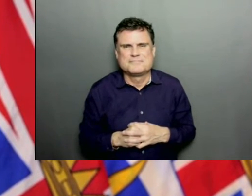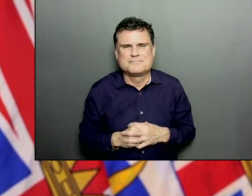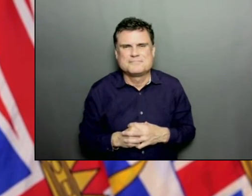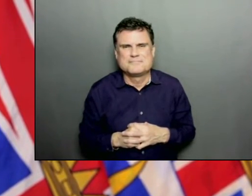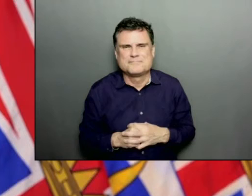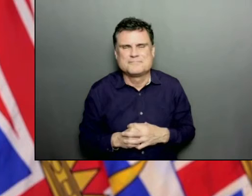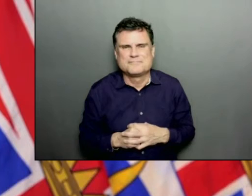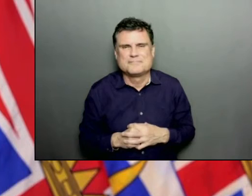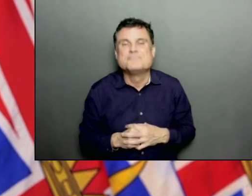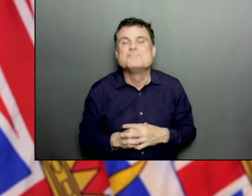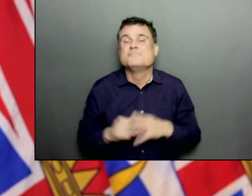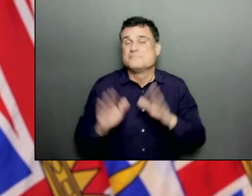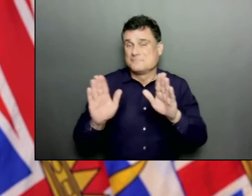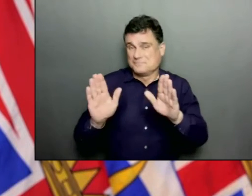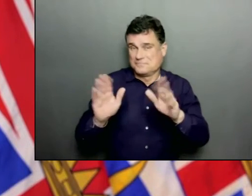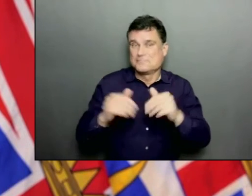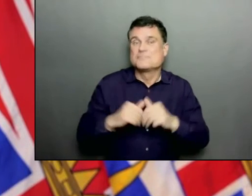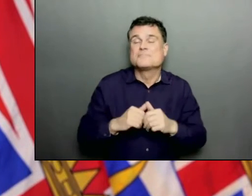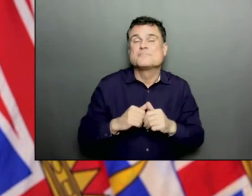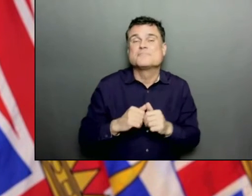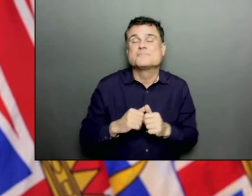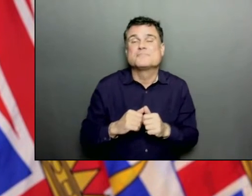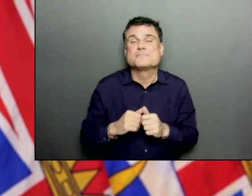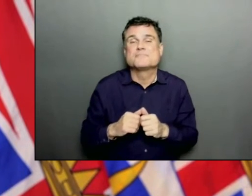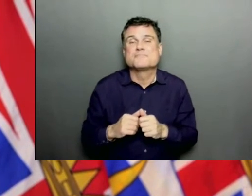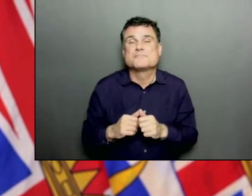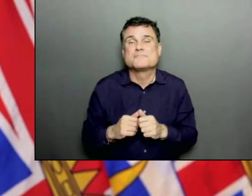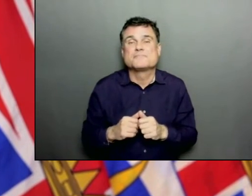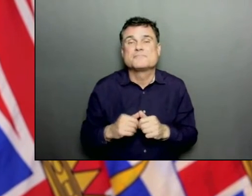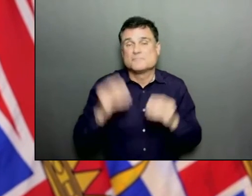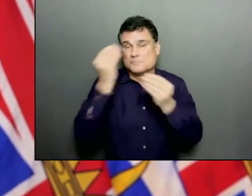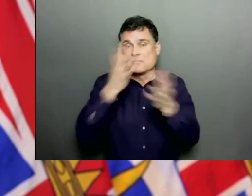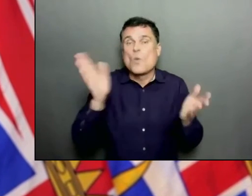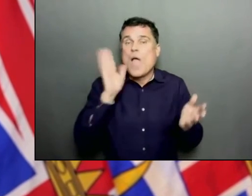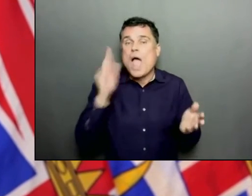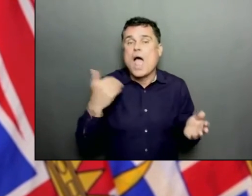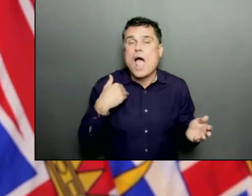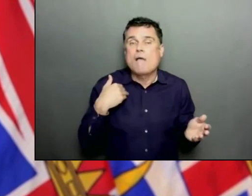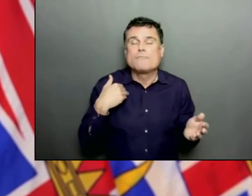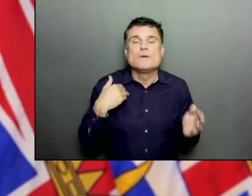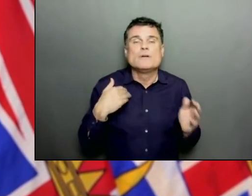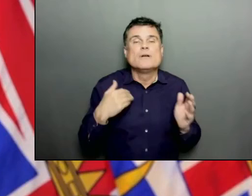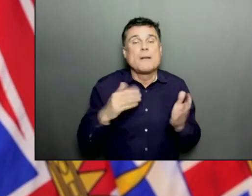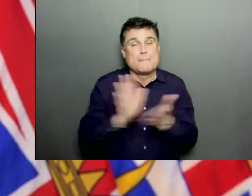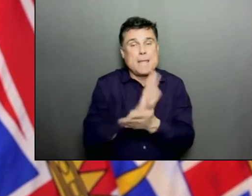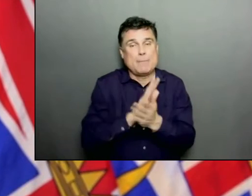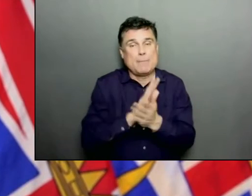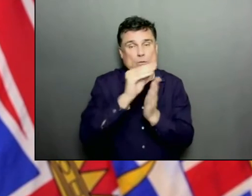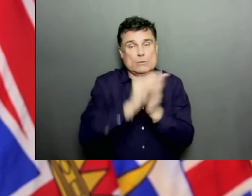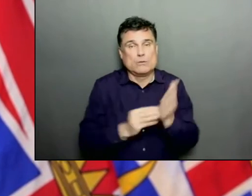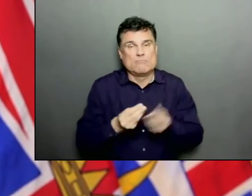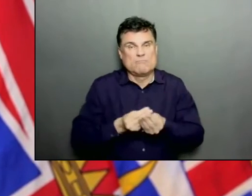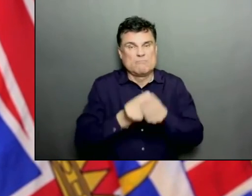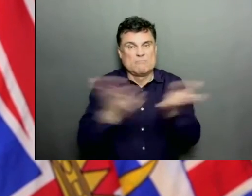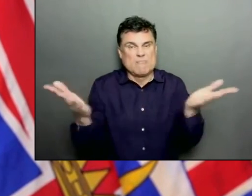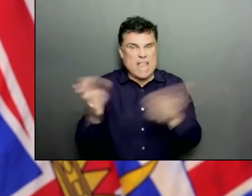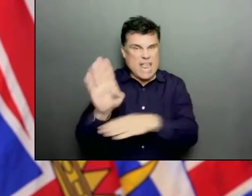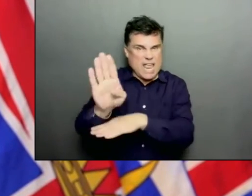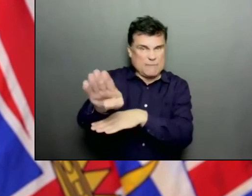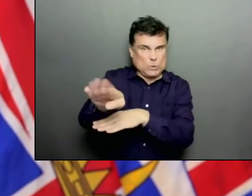Before we go to Tina he is follow-up I want to remind everybody that Dr Henry and Minister Dix released a statement